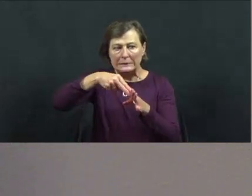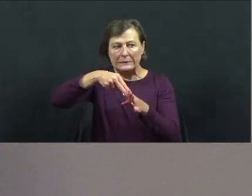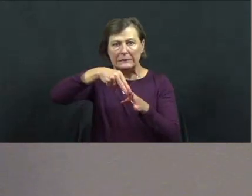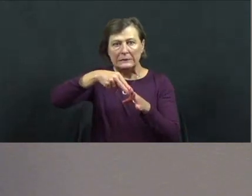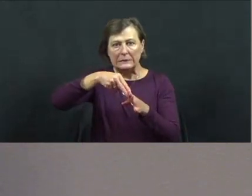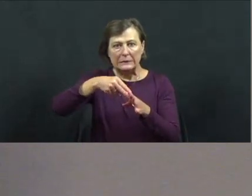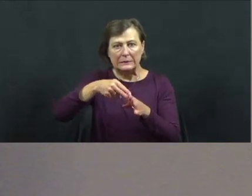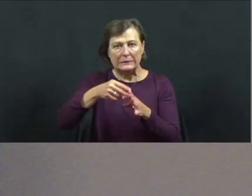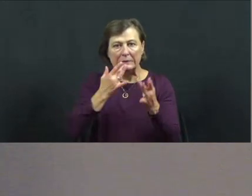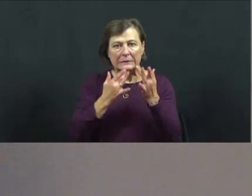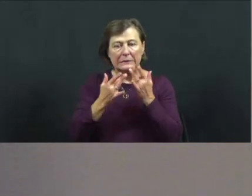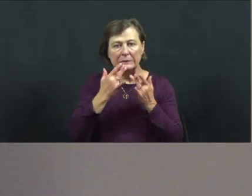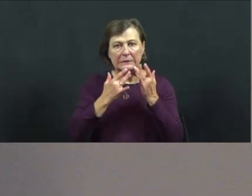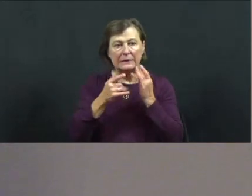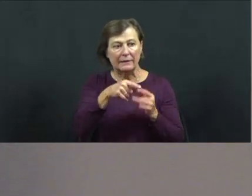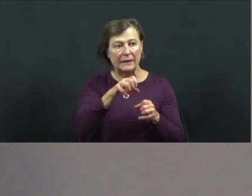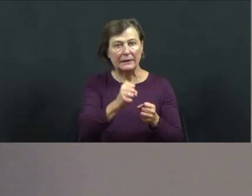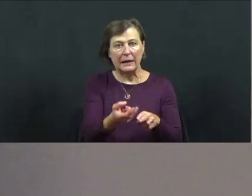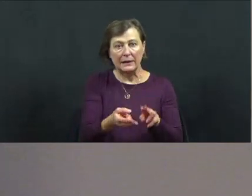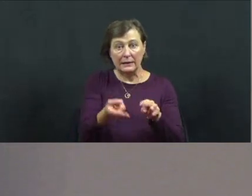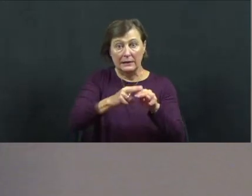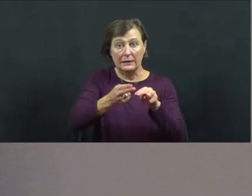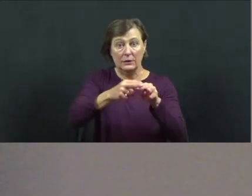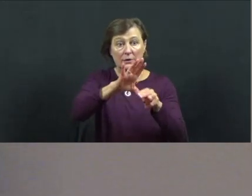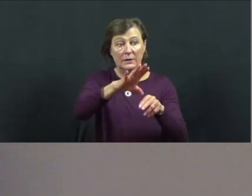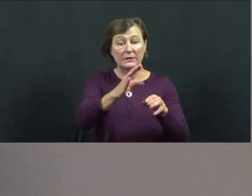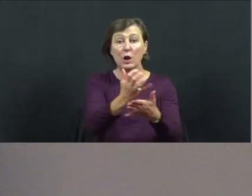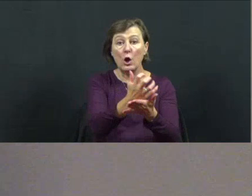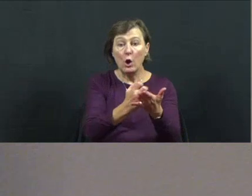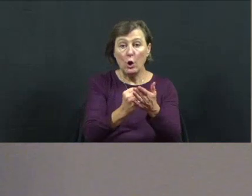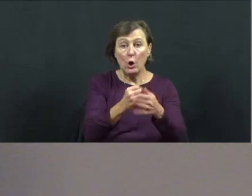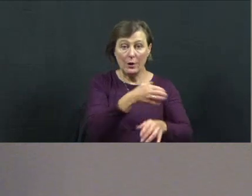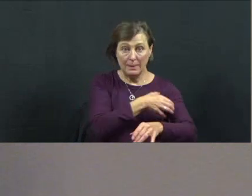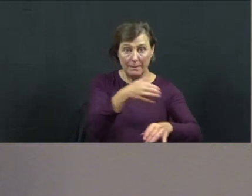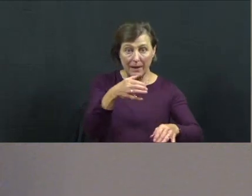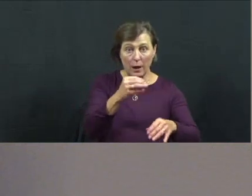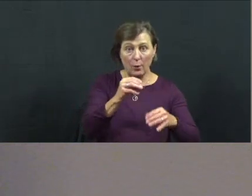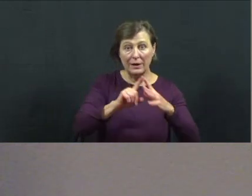increase their earning power, escape poverty, and make a better